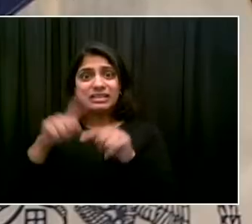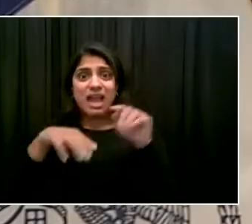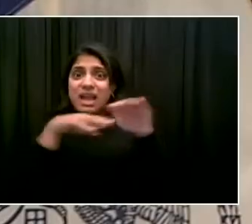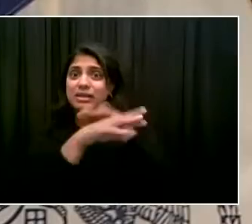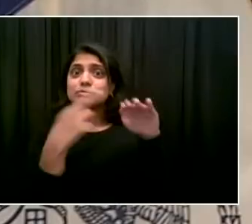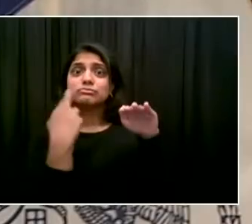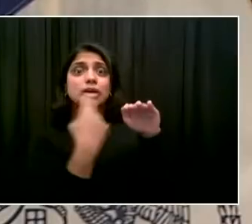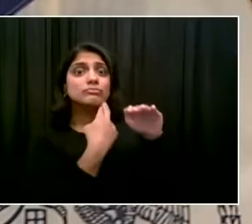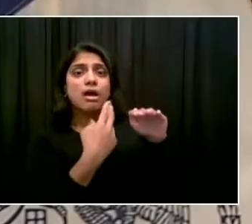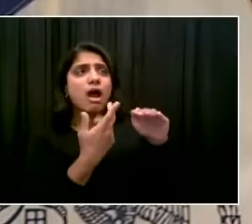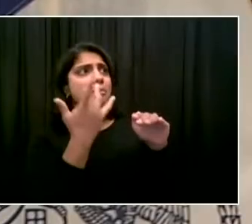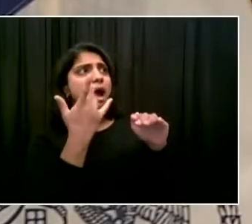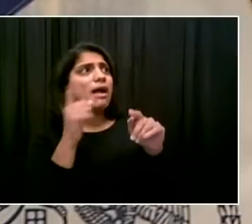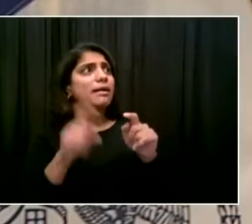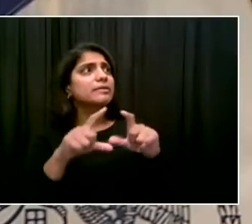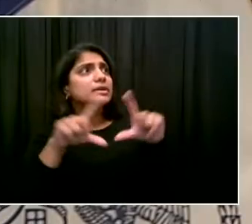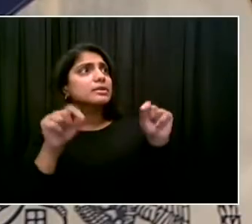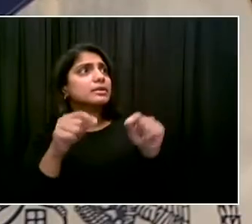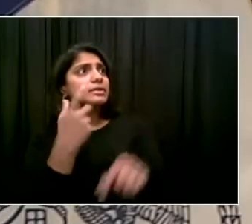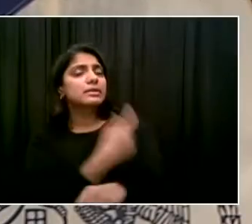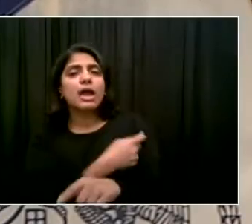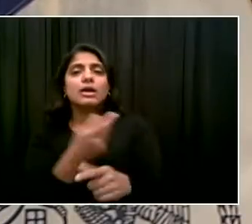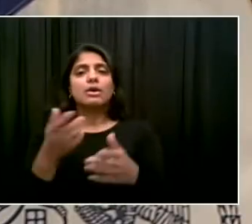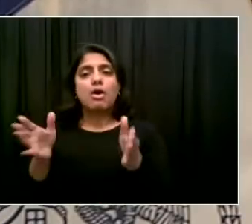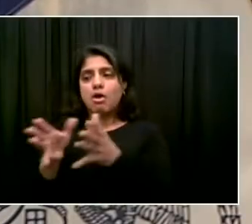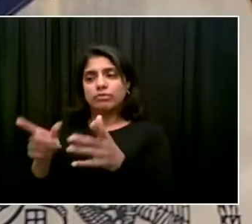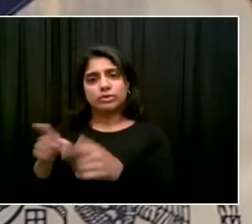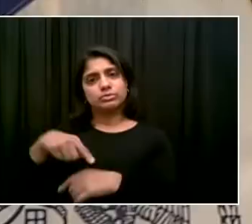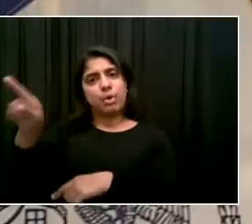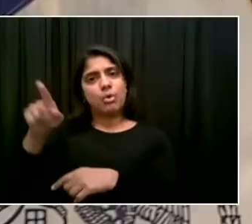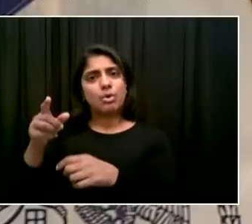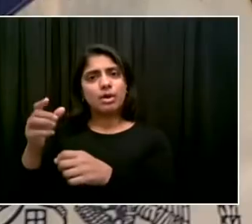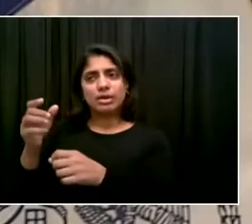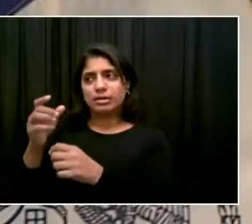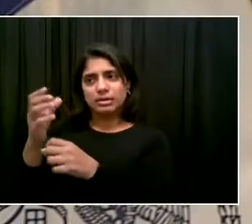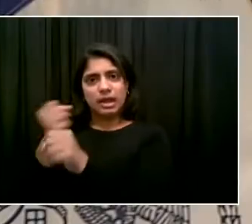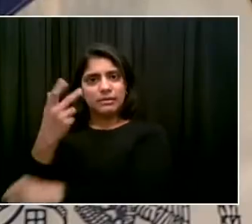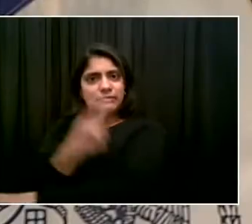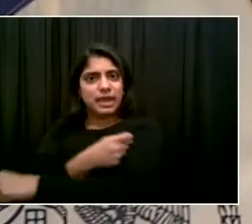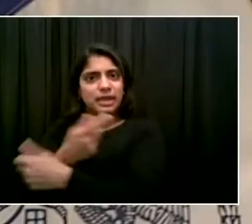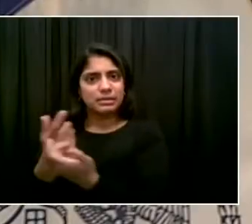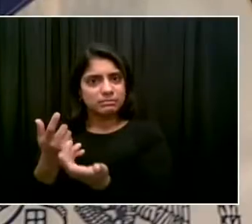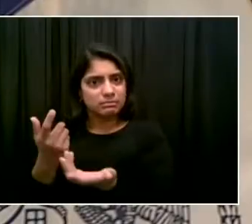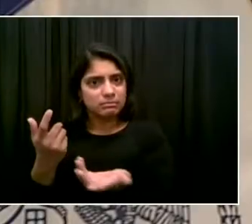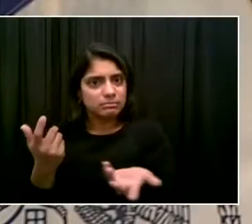EVERYONE TO GET THEIR KIDS VACCINATED QUICKLY BEFORE THESE CHALLENGES WE ARE FACING GET EVEN MORE RETENTIVE